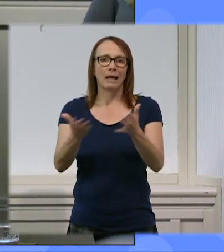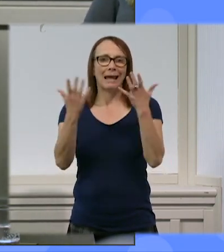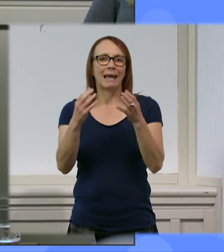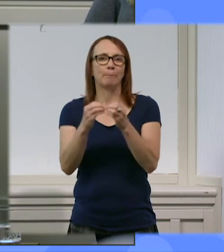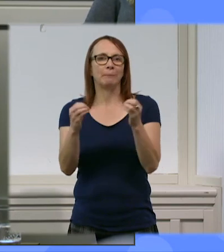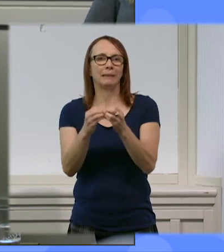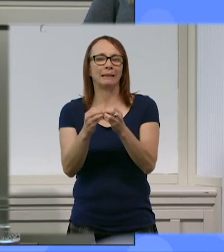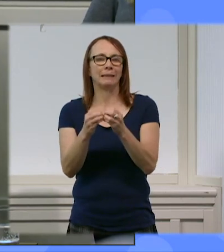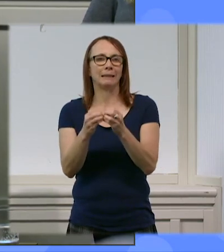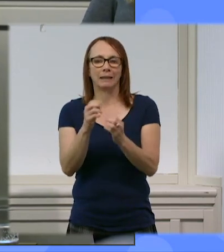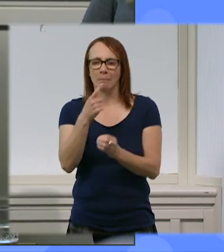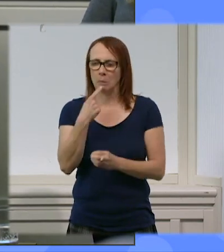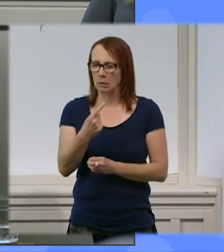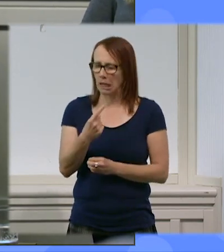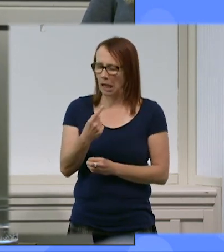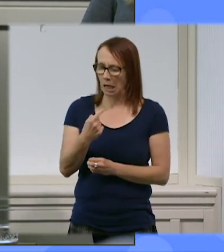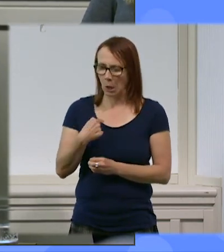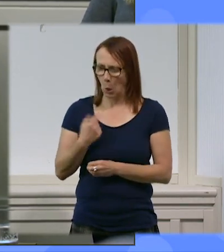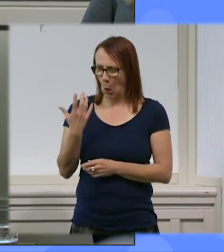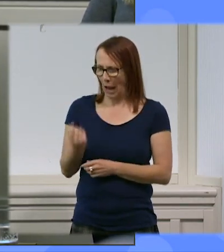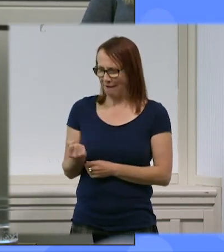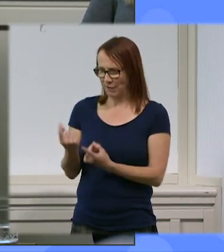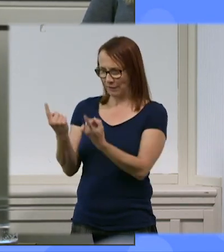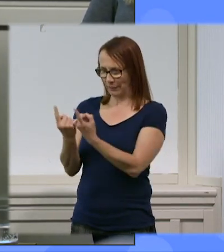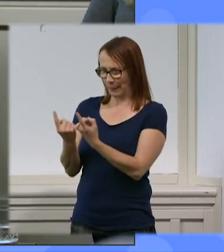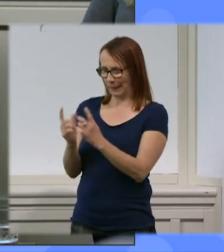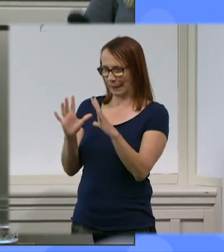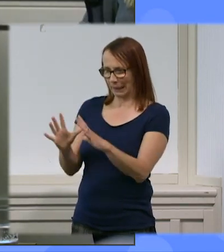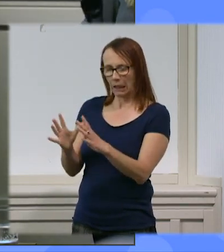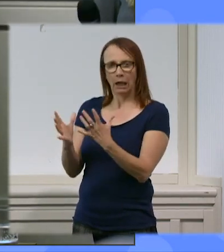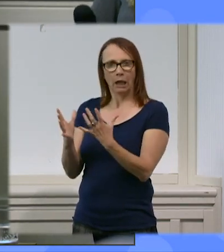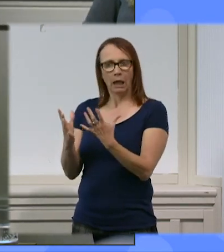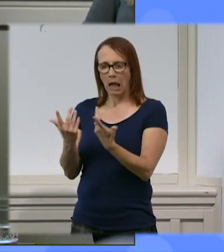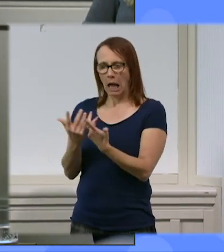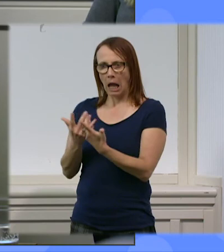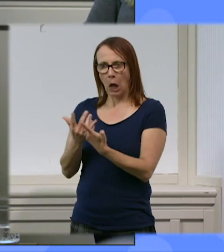are seeing oak energy a revenue of an asset that I've invested in okay thank